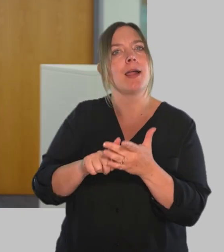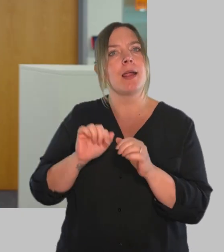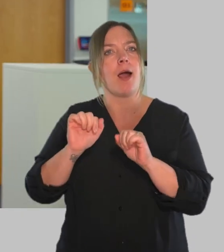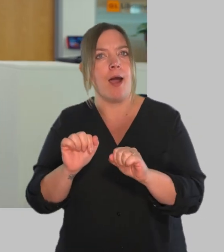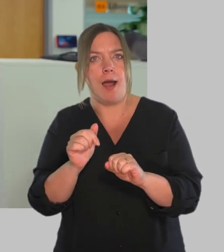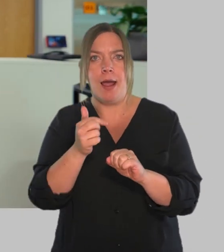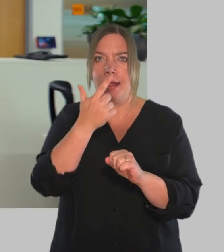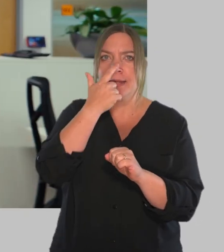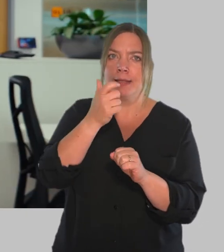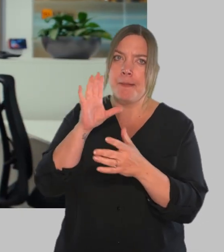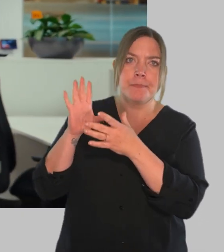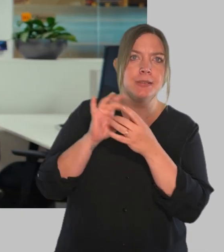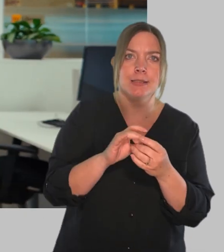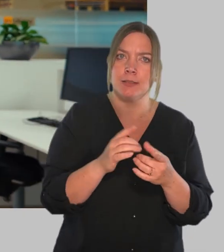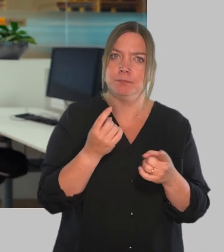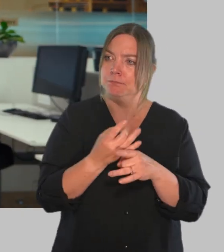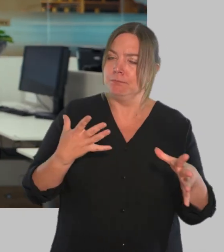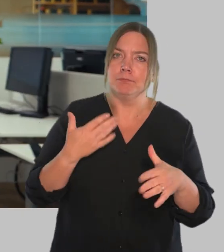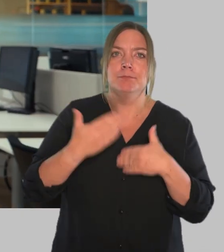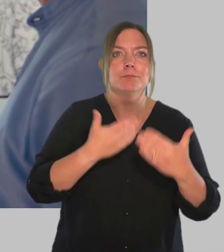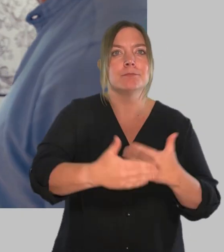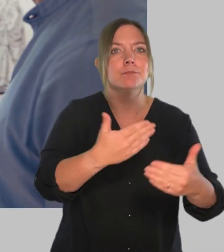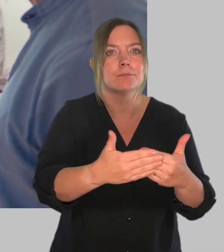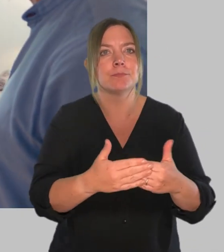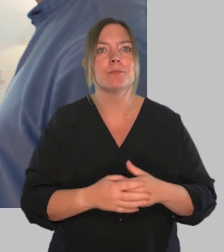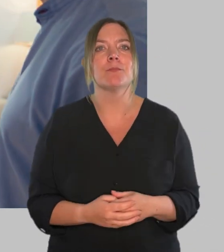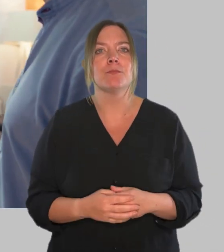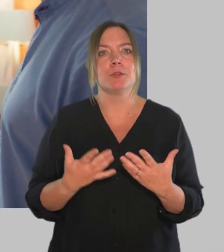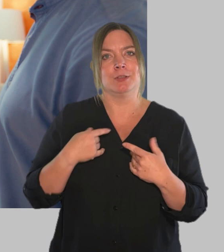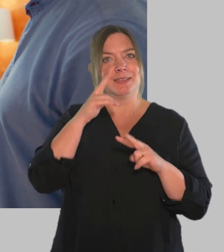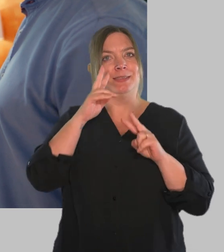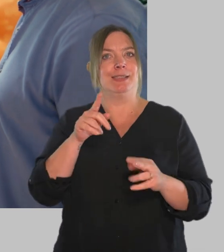AI to determine high risk infants for stillbirth and neonatals.